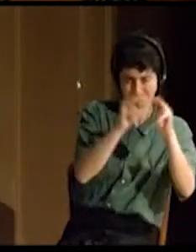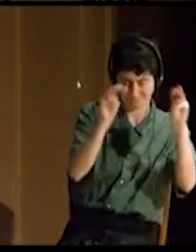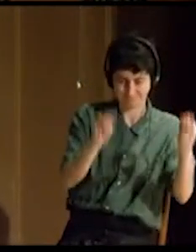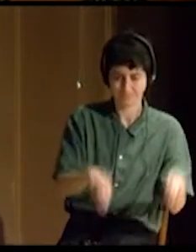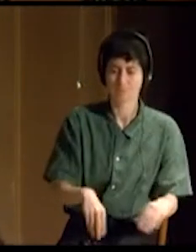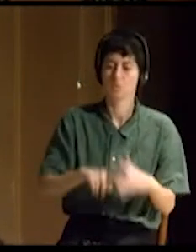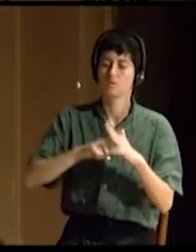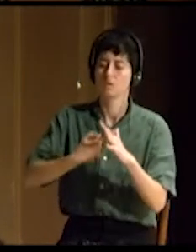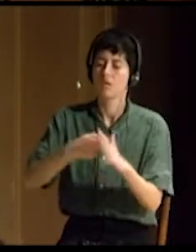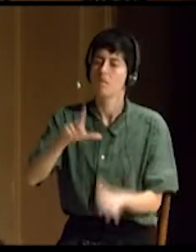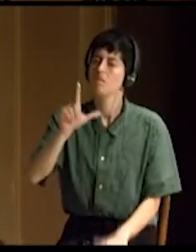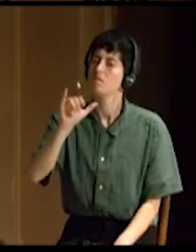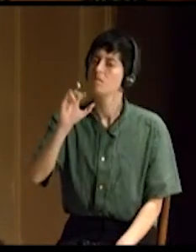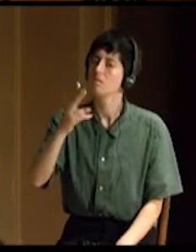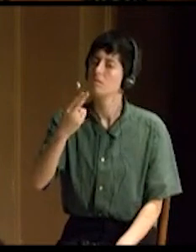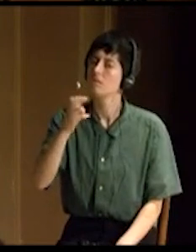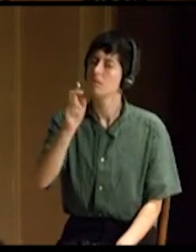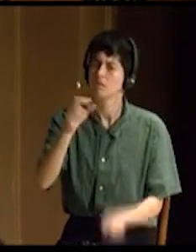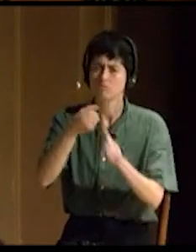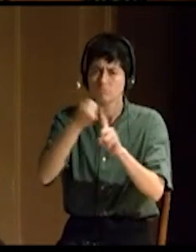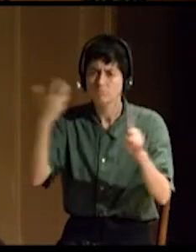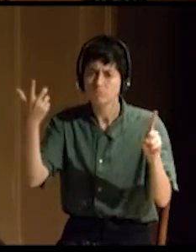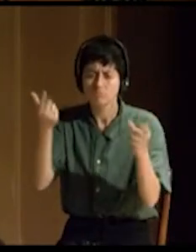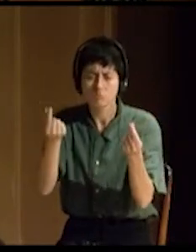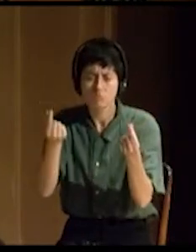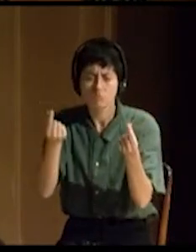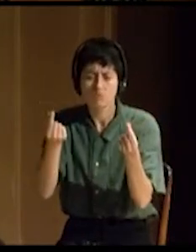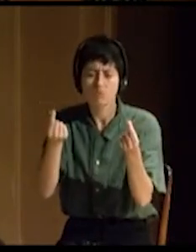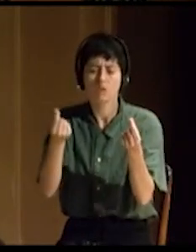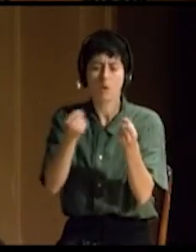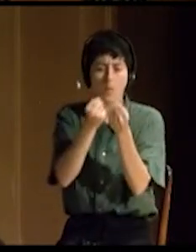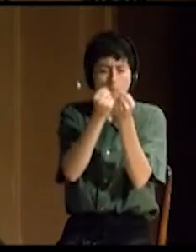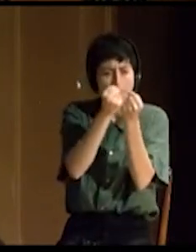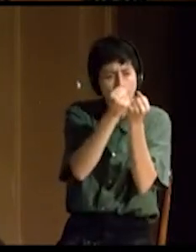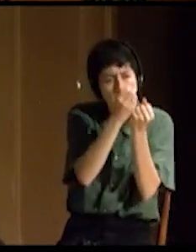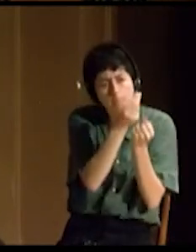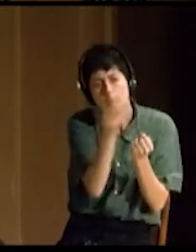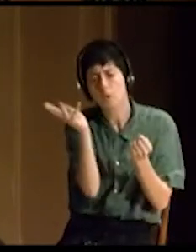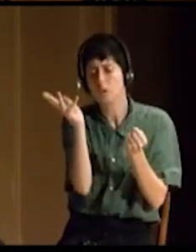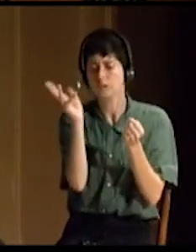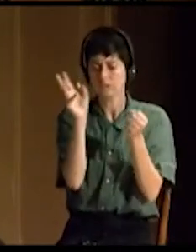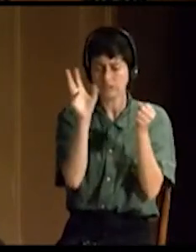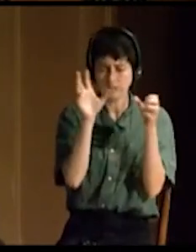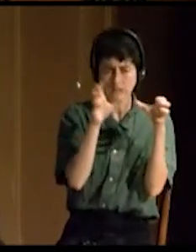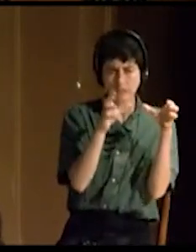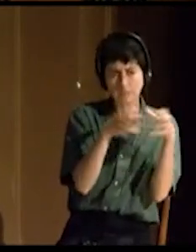Lichens are a multi-species symbiosis. And symbiosis literally means living together.